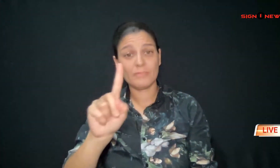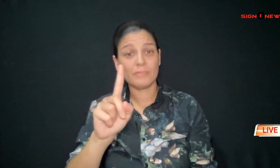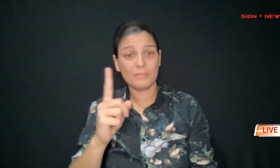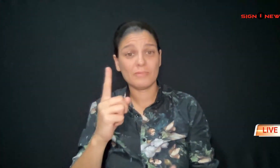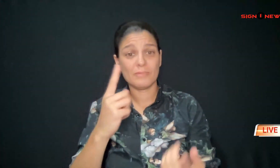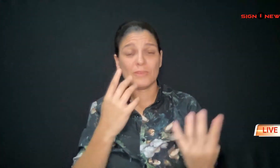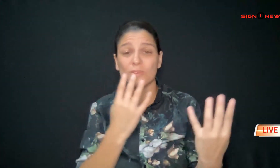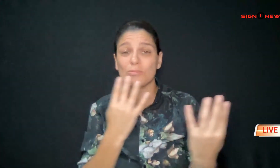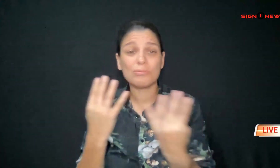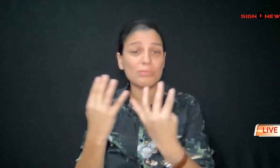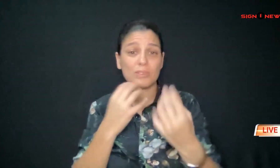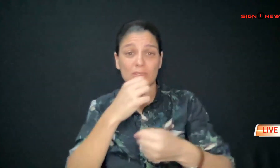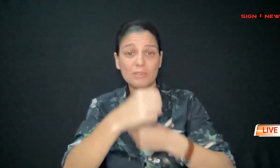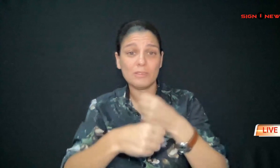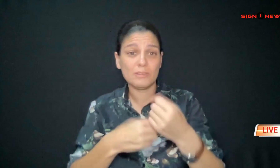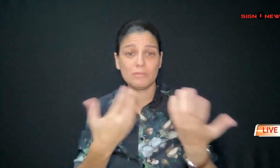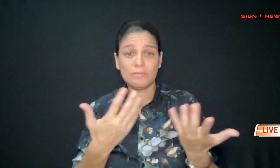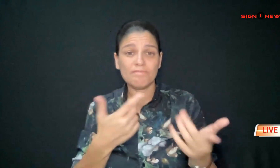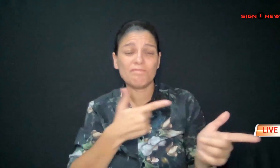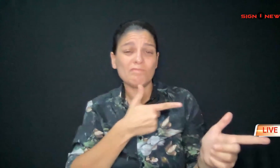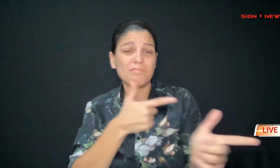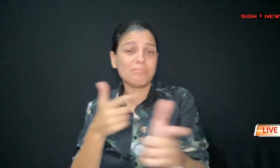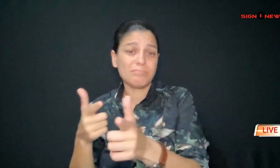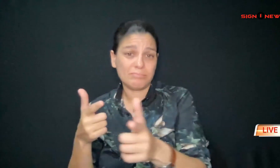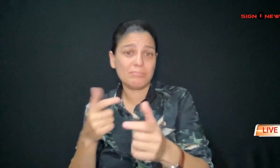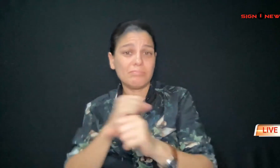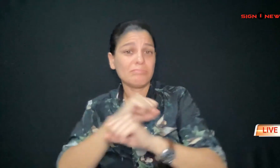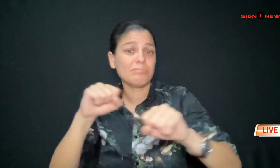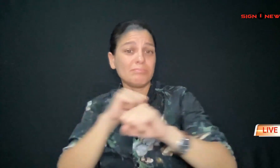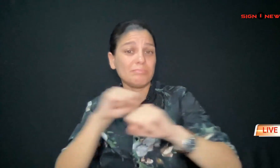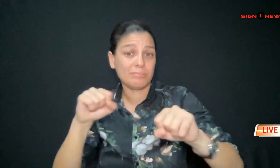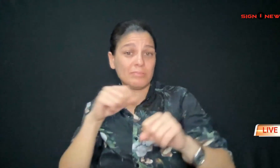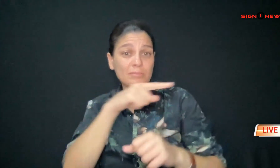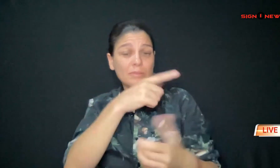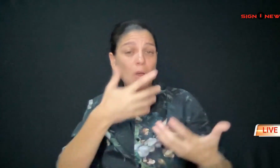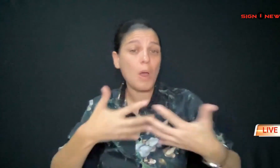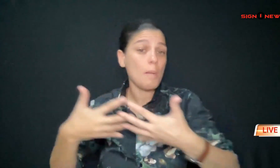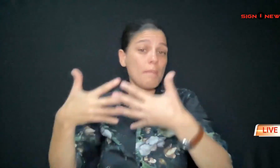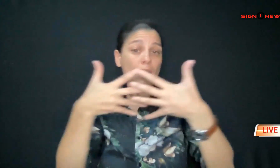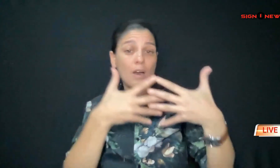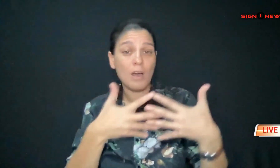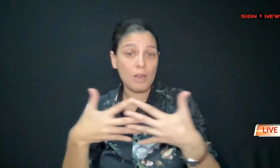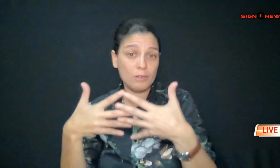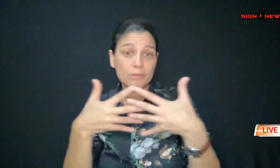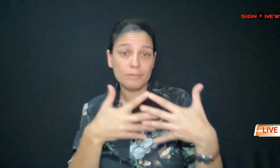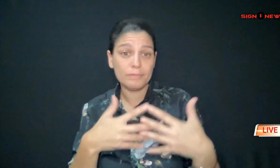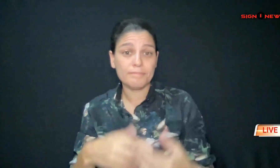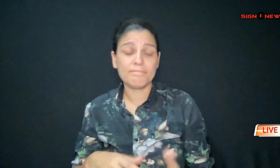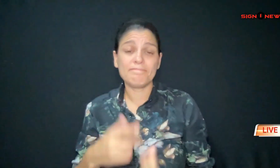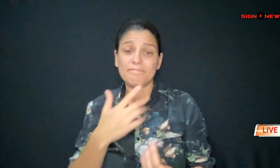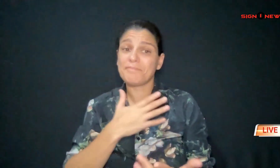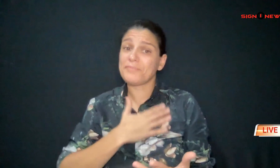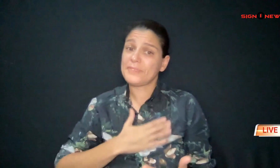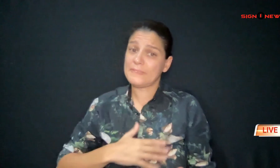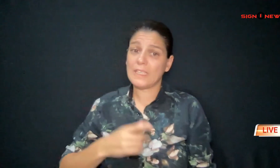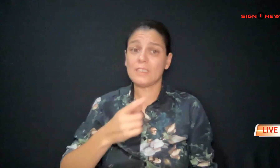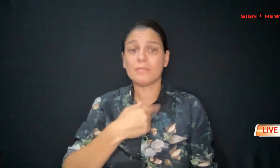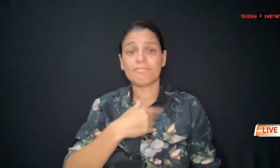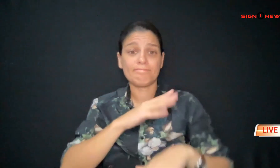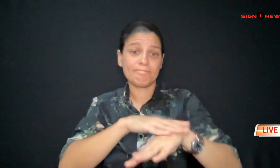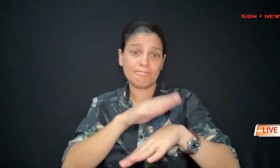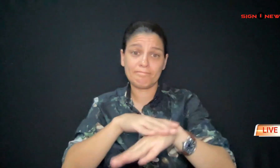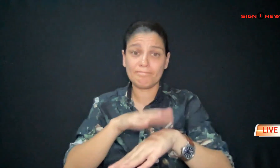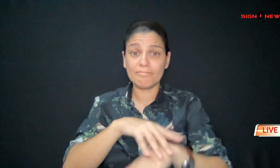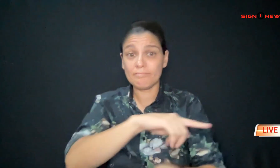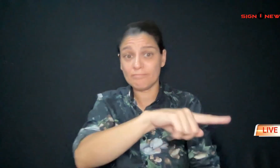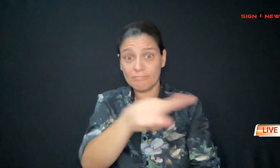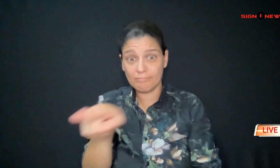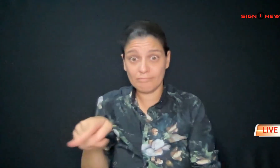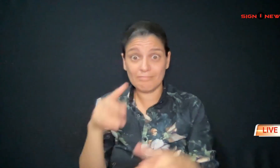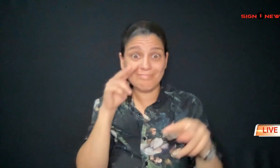of the terrorist attacks in the United States we want to warn you some of the images in